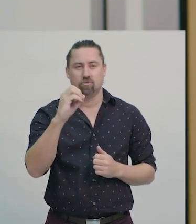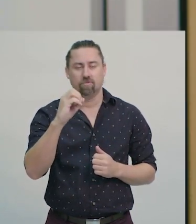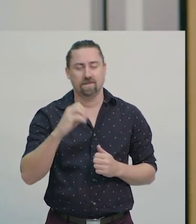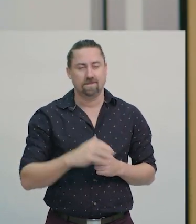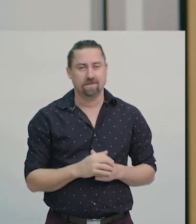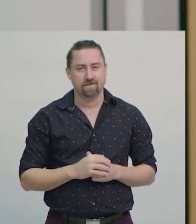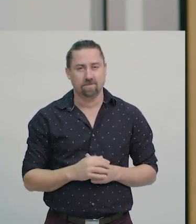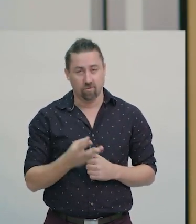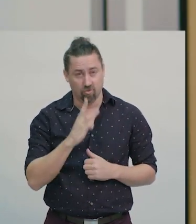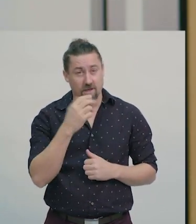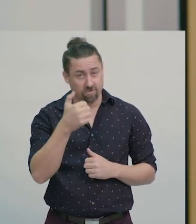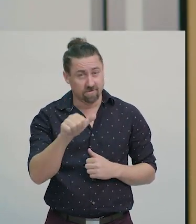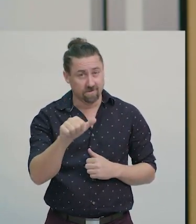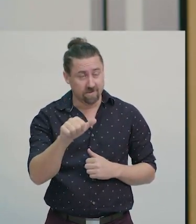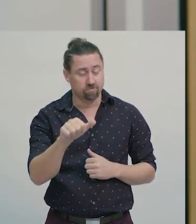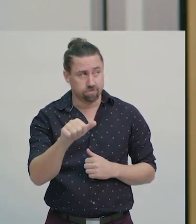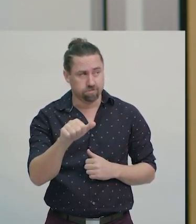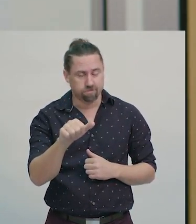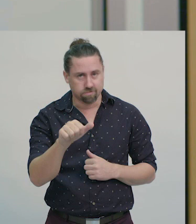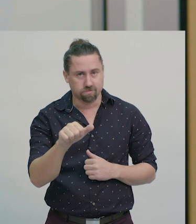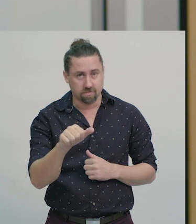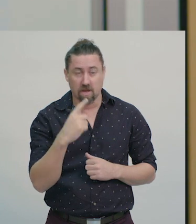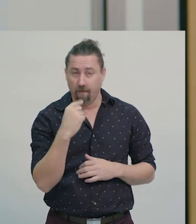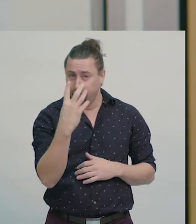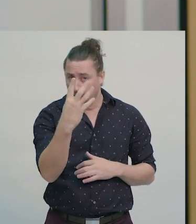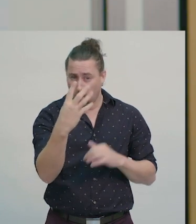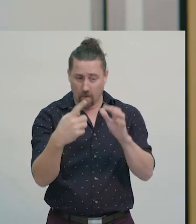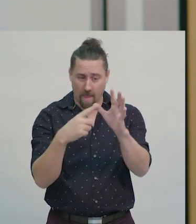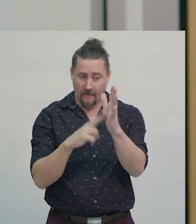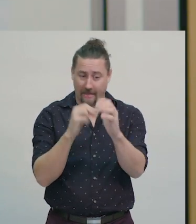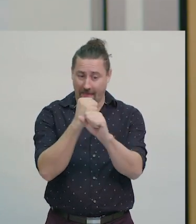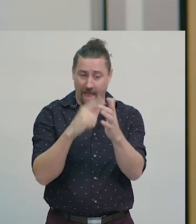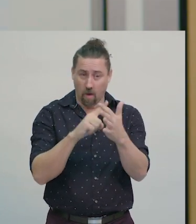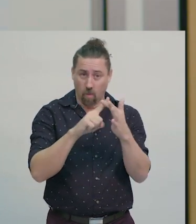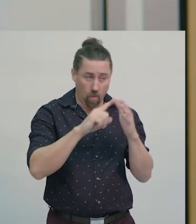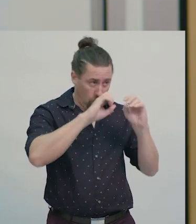So the four angles, at this point, added to 360 degrees.